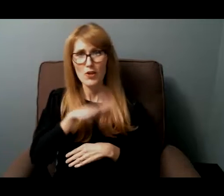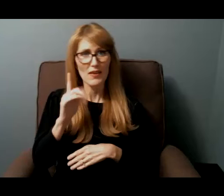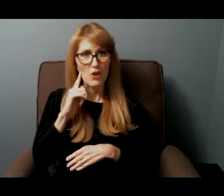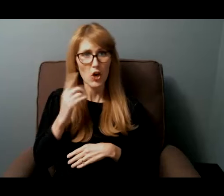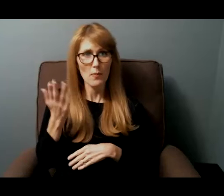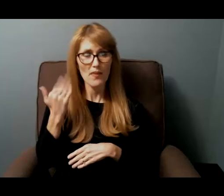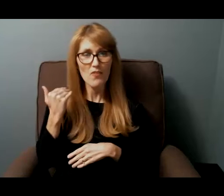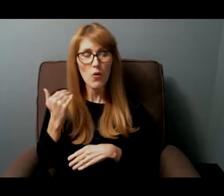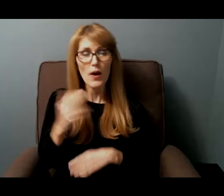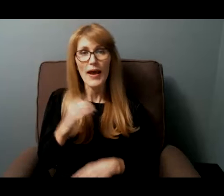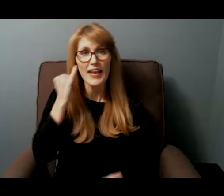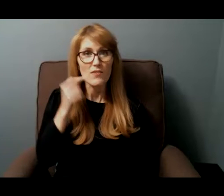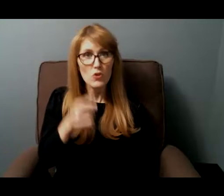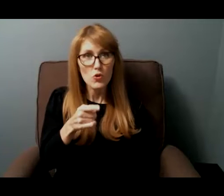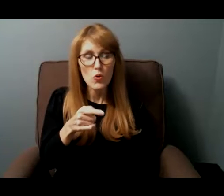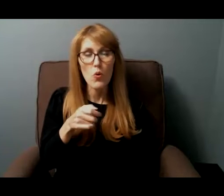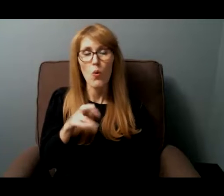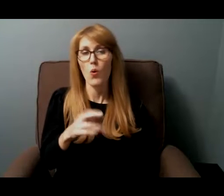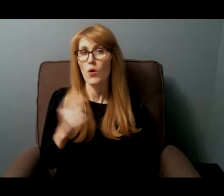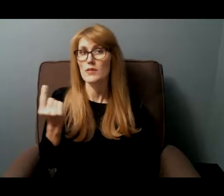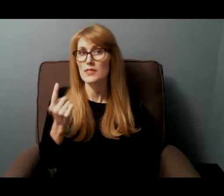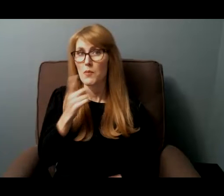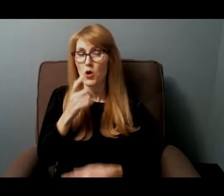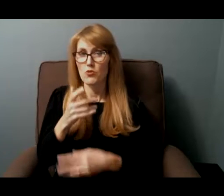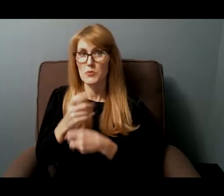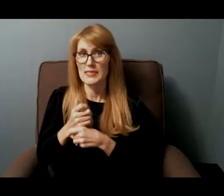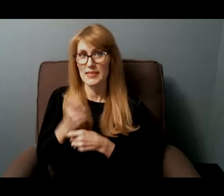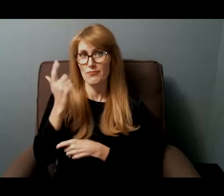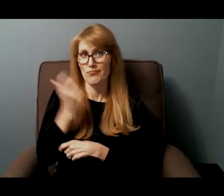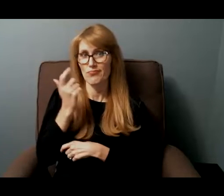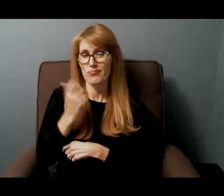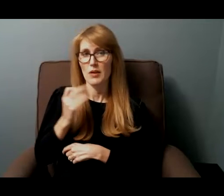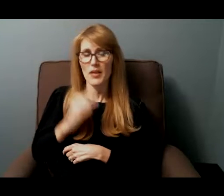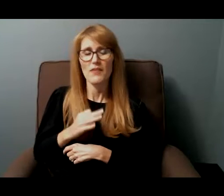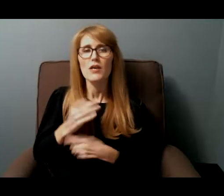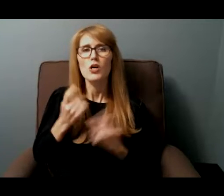who is receiving benefits, make a point of trying to reach out and locate a benefit planner to help